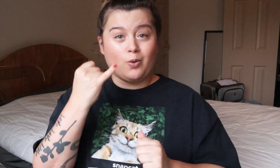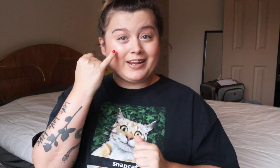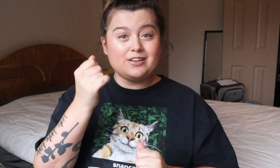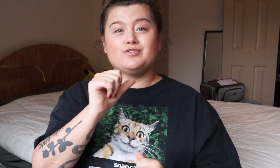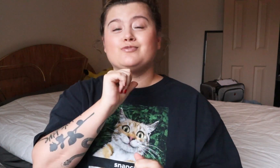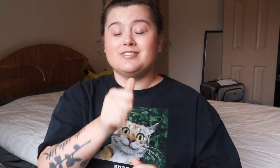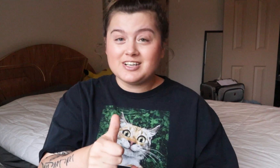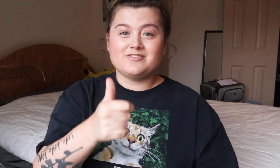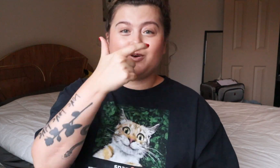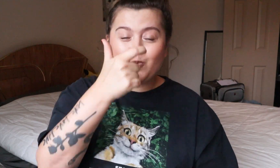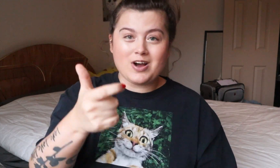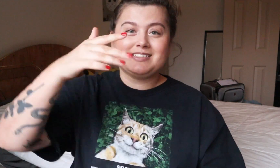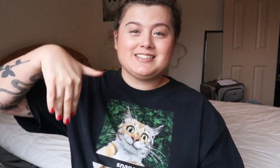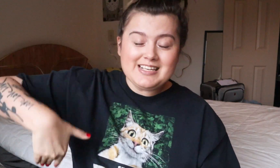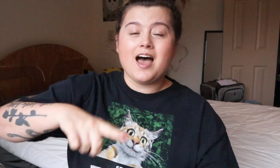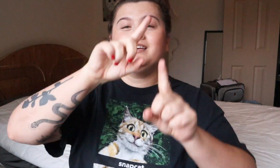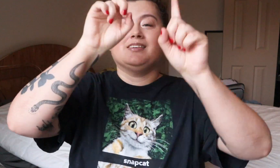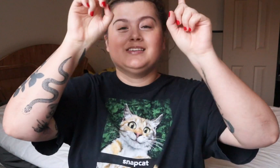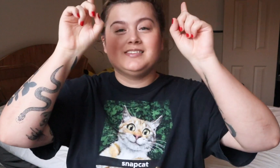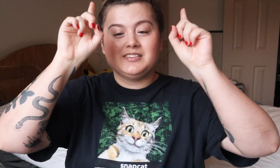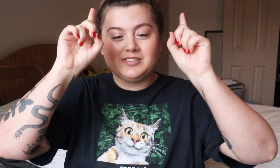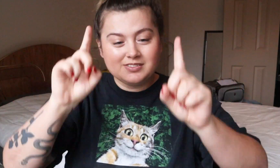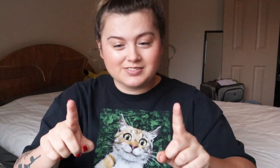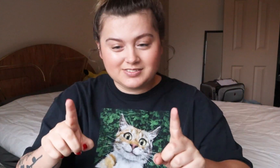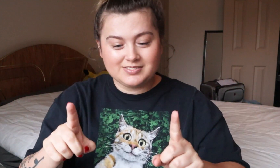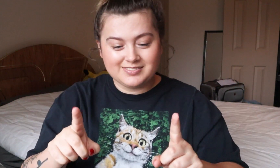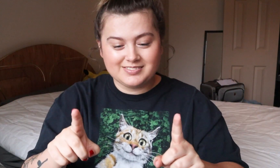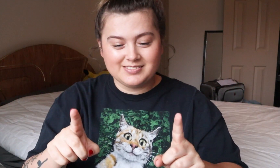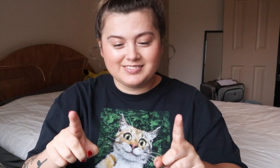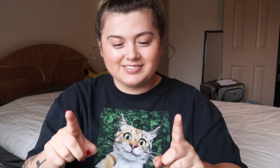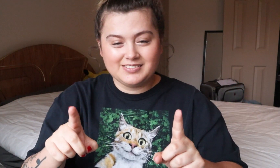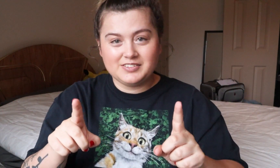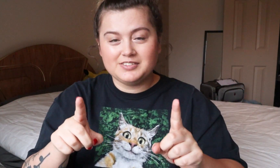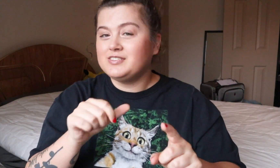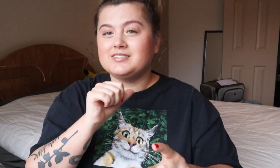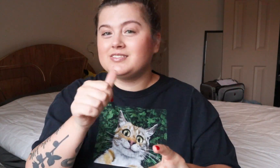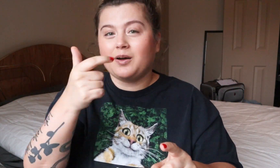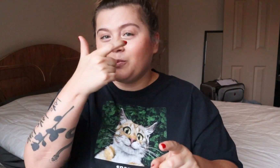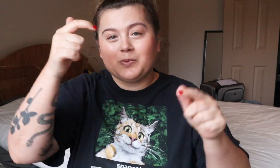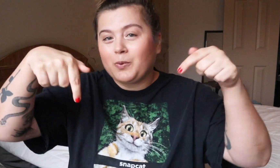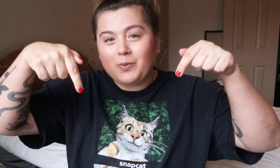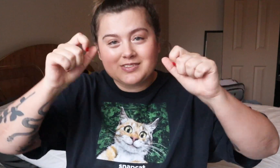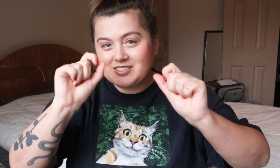So if you haven't watched the show yet, don't watch this video.